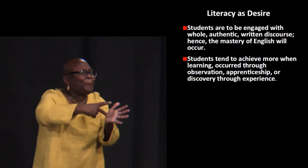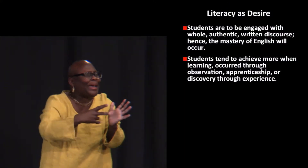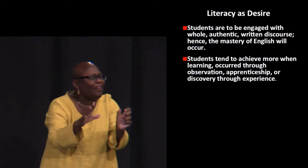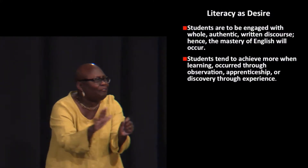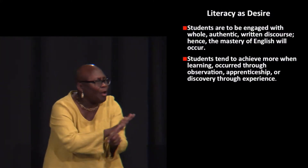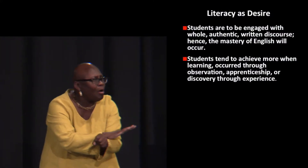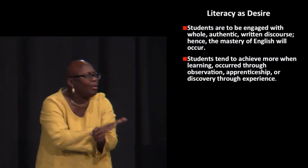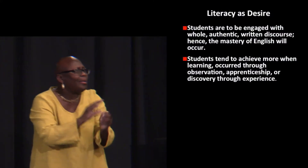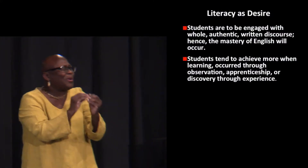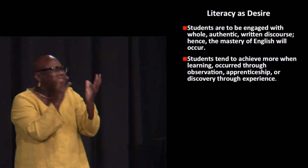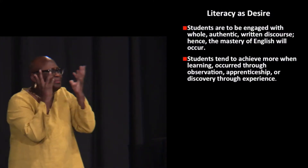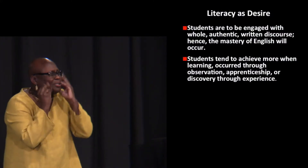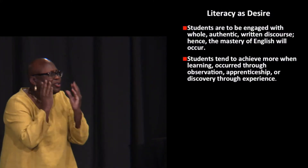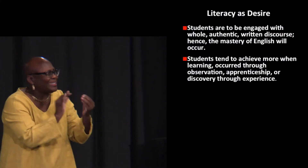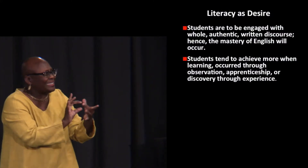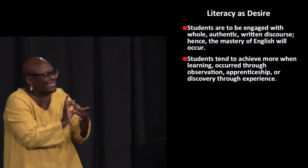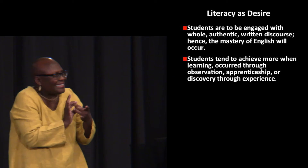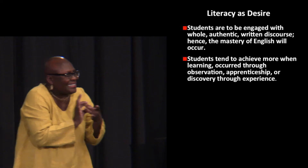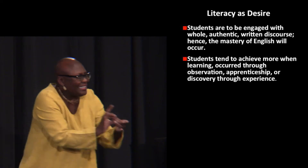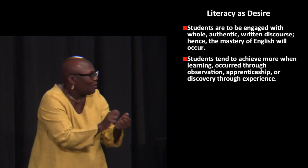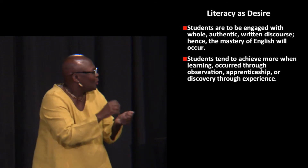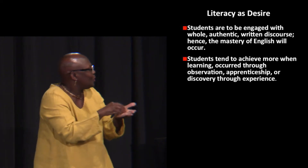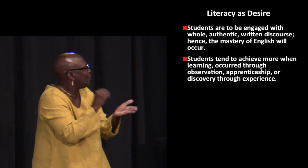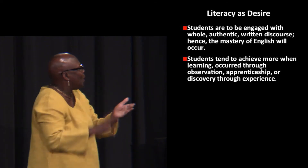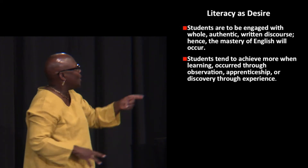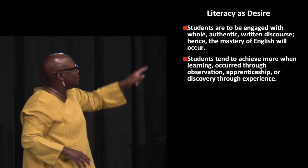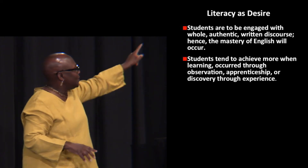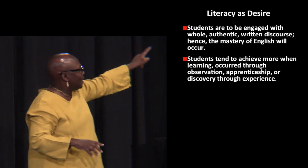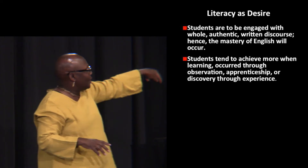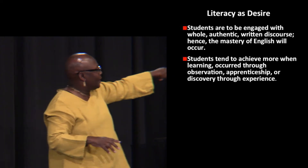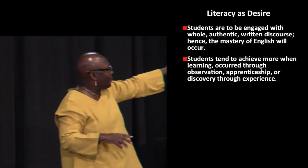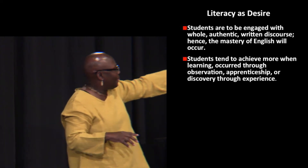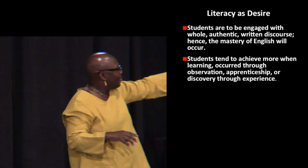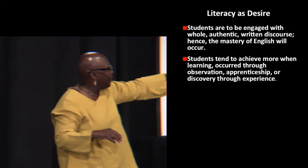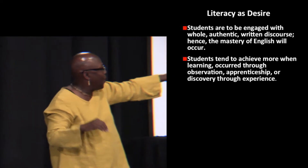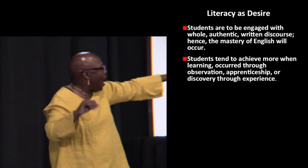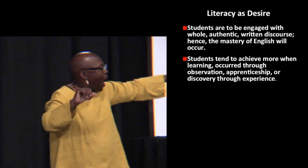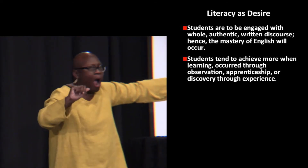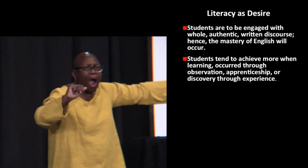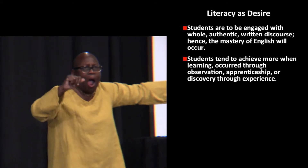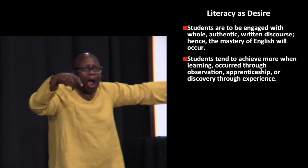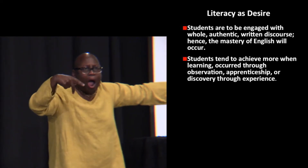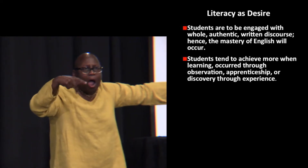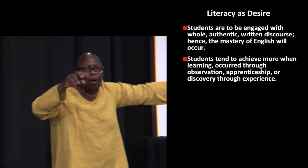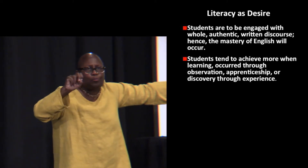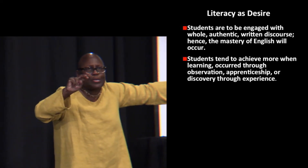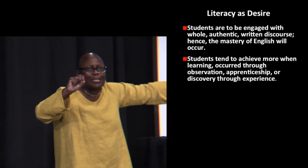If students want to understand something, we use this to help them write out what they learn.